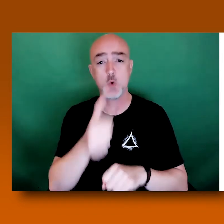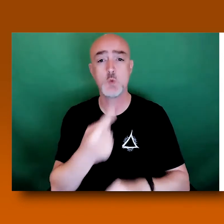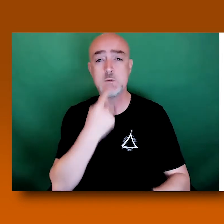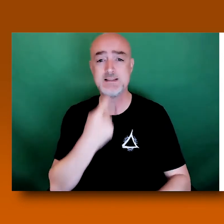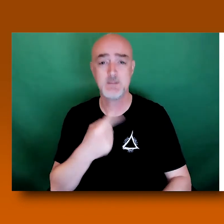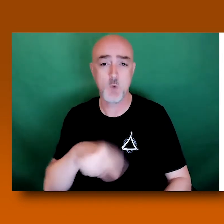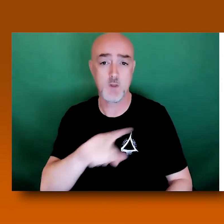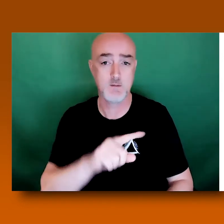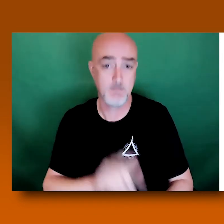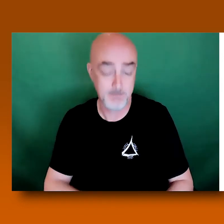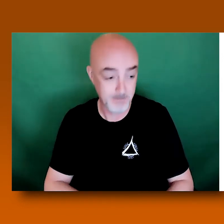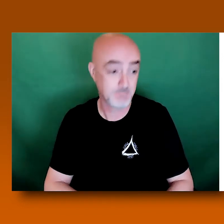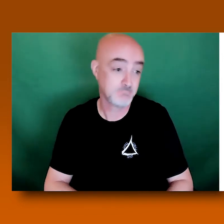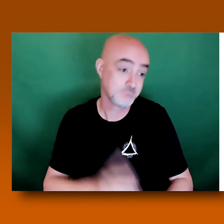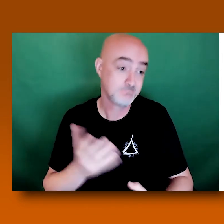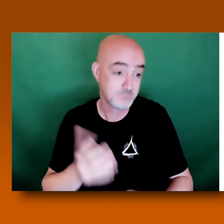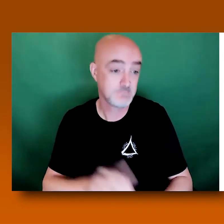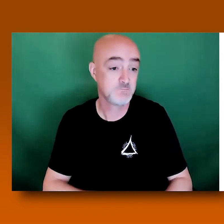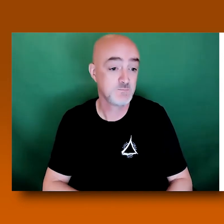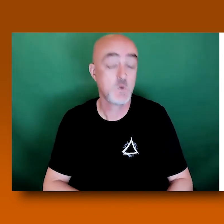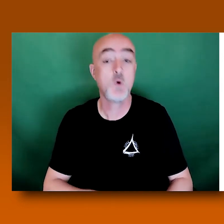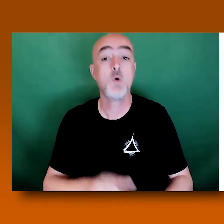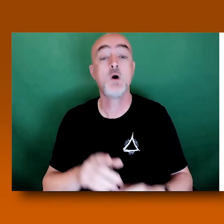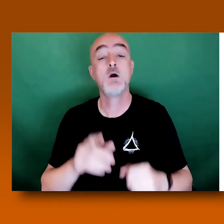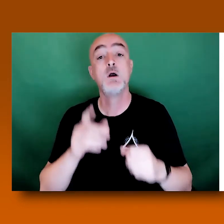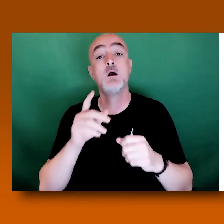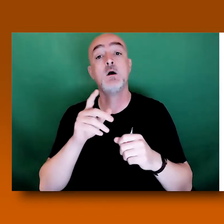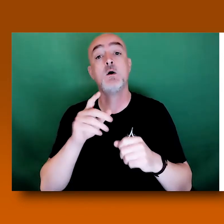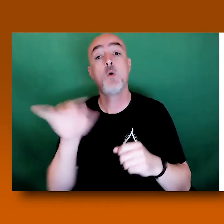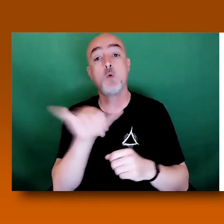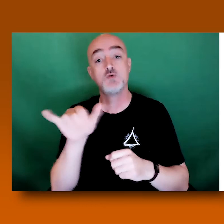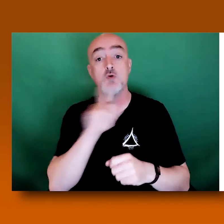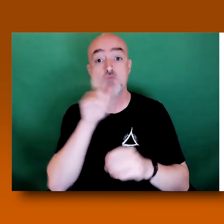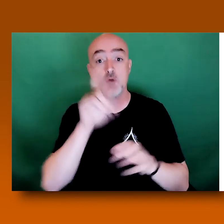and let's make sure we don't disappoint them. So, keep that in mind.